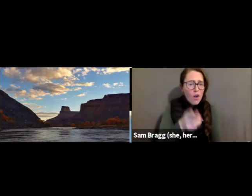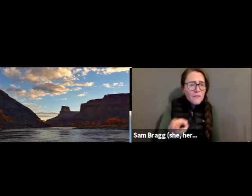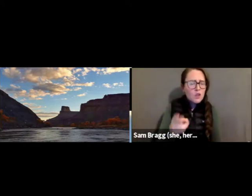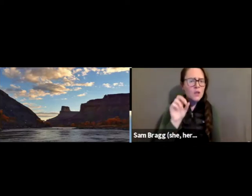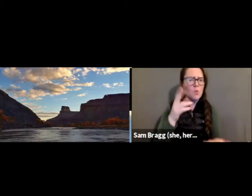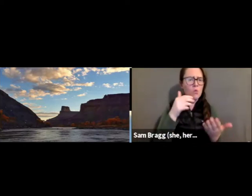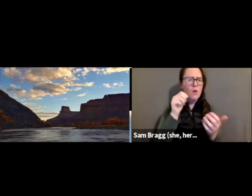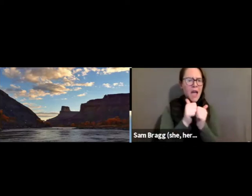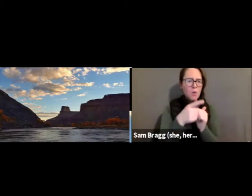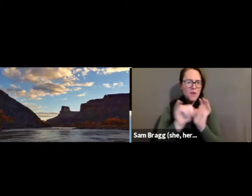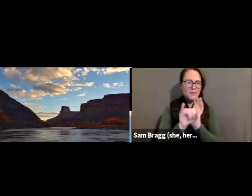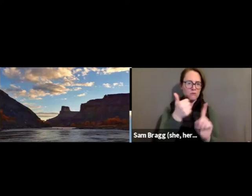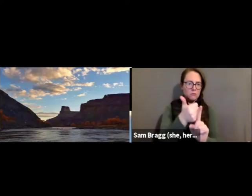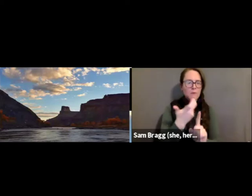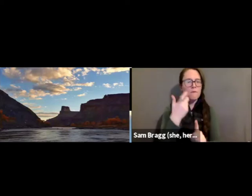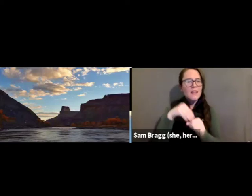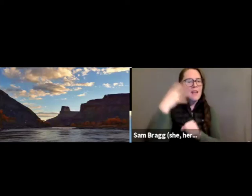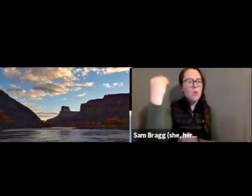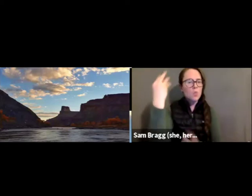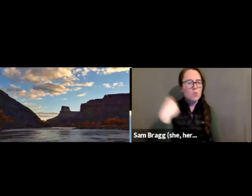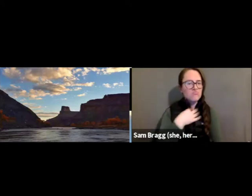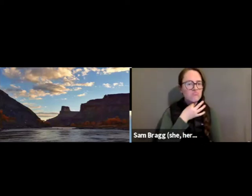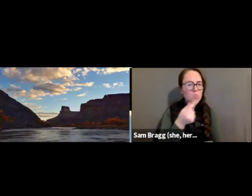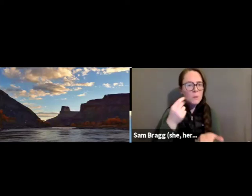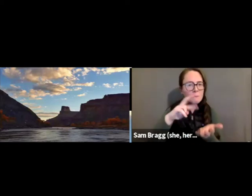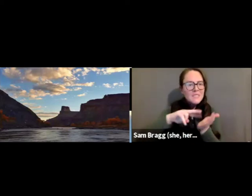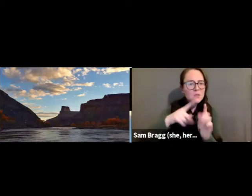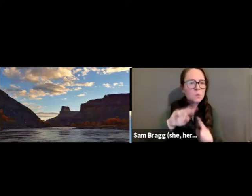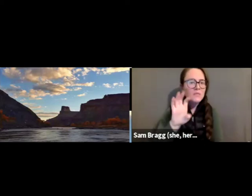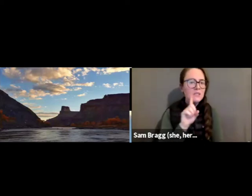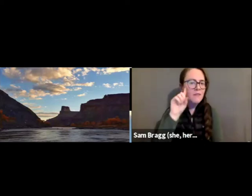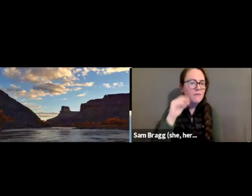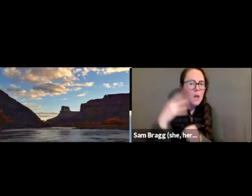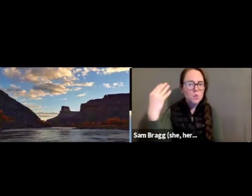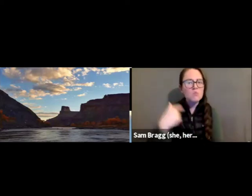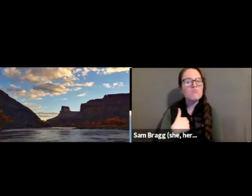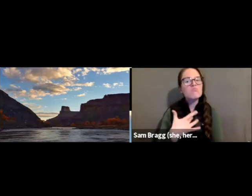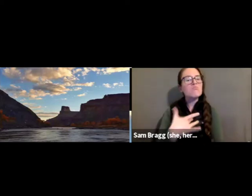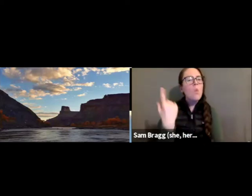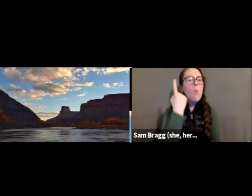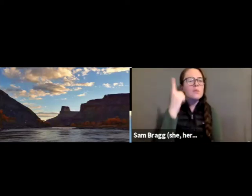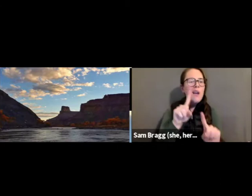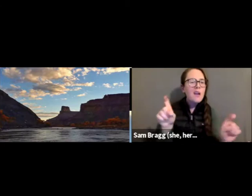it mean for you to be Deaf or hard of hearing in the outdoor space? What does that mean to you to